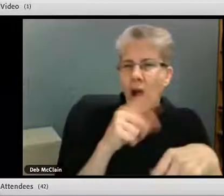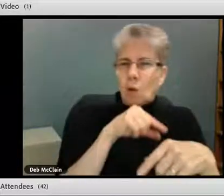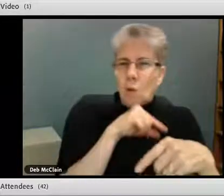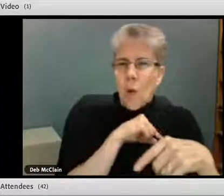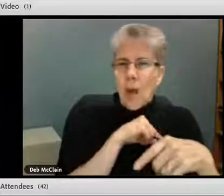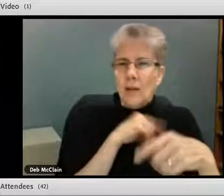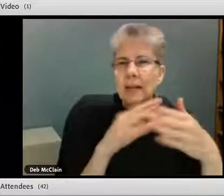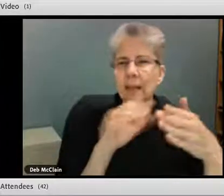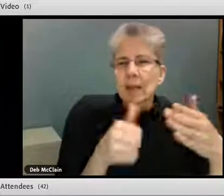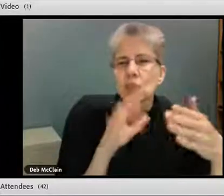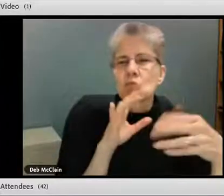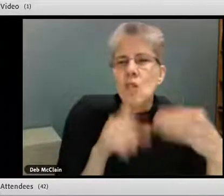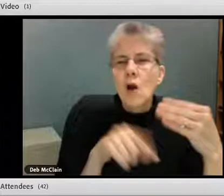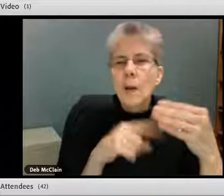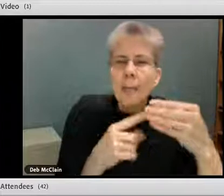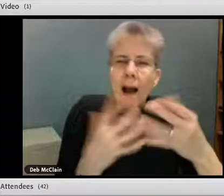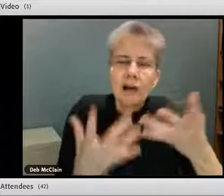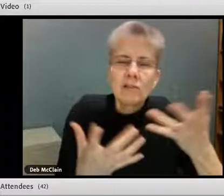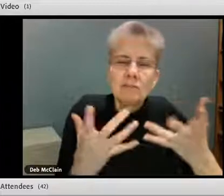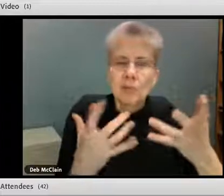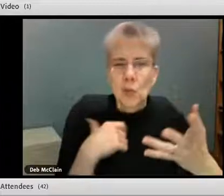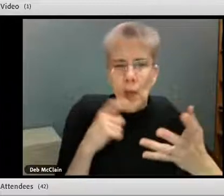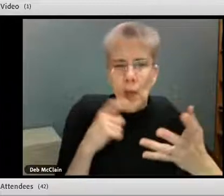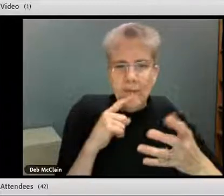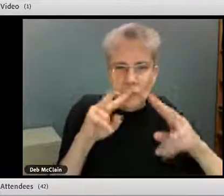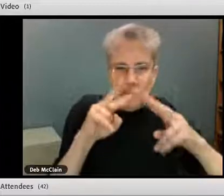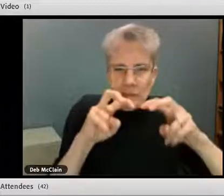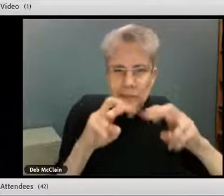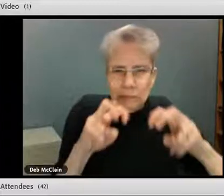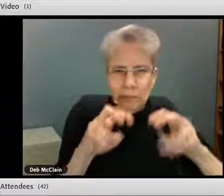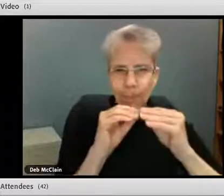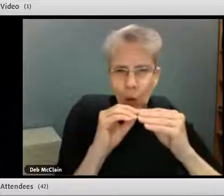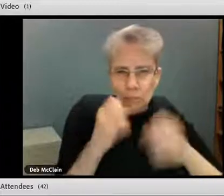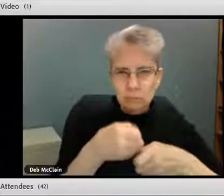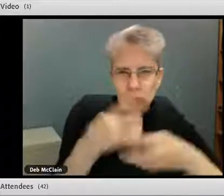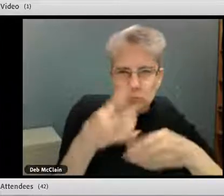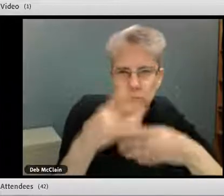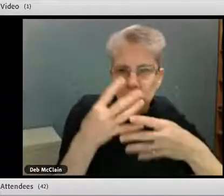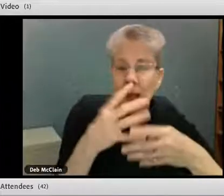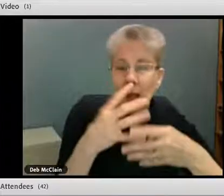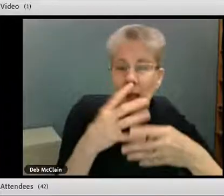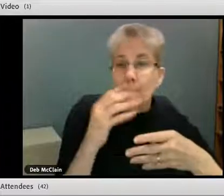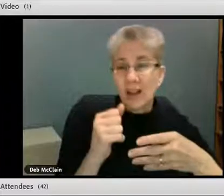you kind of have to go through a little bit more. There are, as you guys know, some really horrible stock